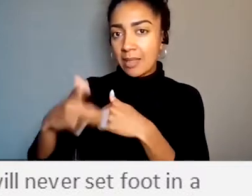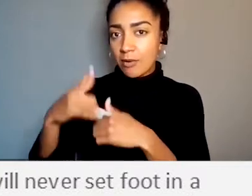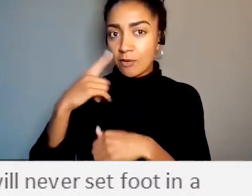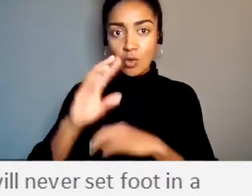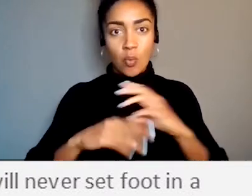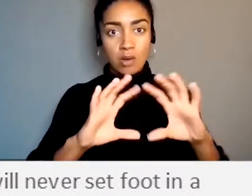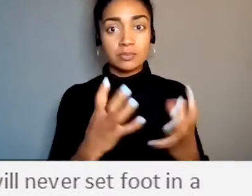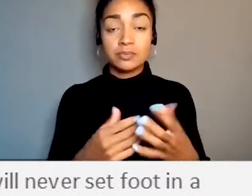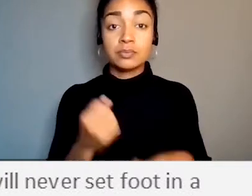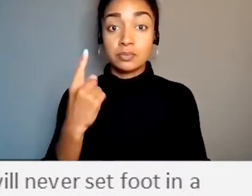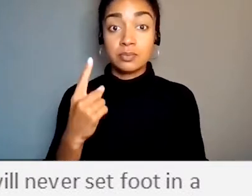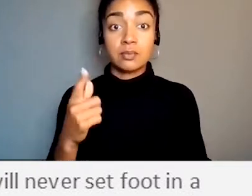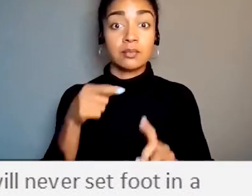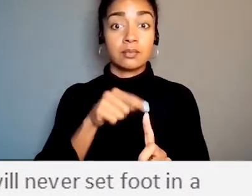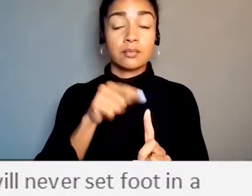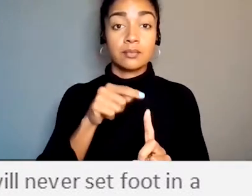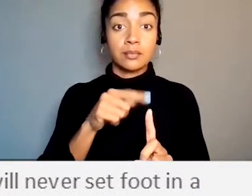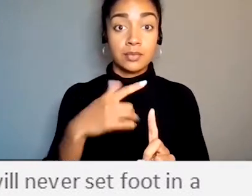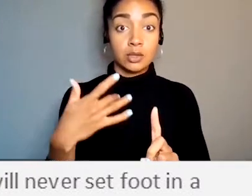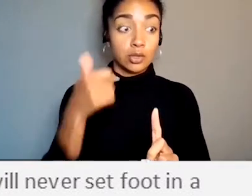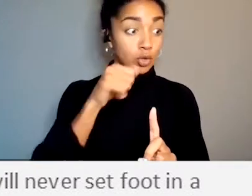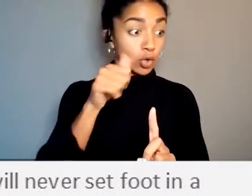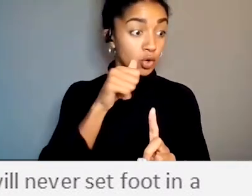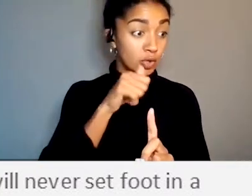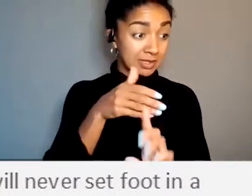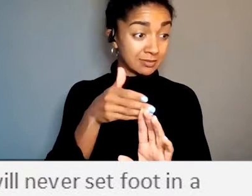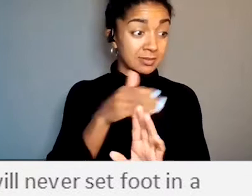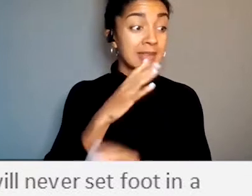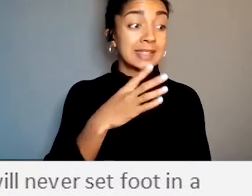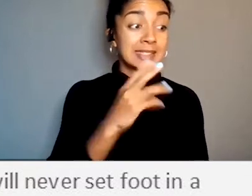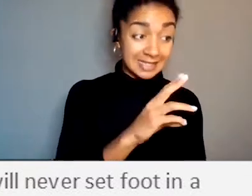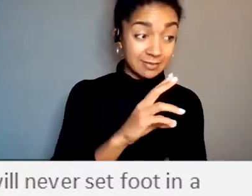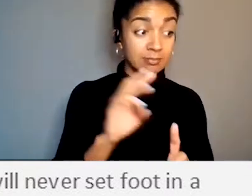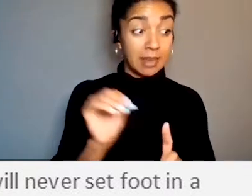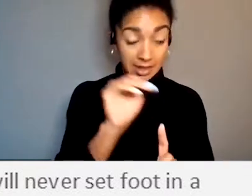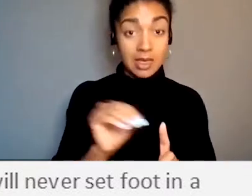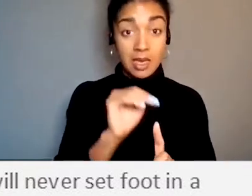Most often meaning a disruption to their education. Nearly 1 billion, girls and women lack the skills to succeed and rapidly changing job